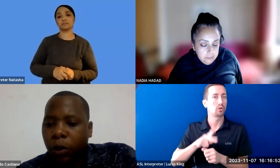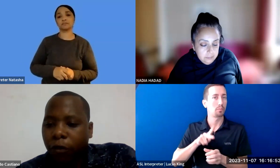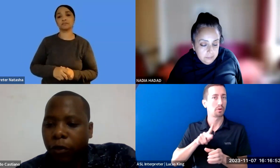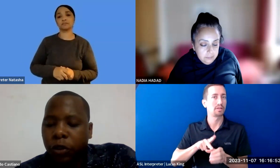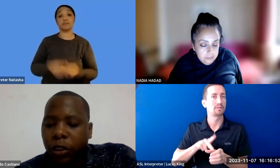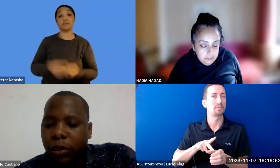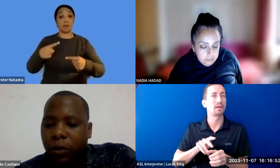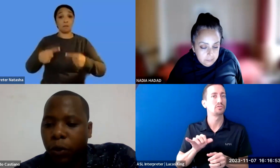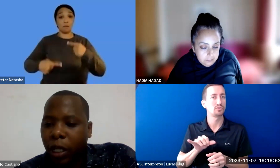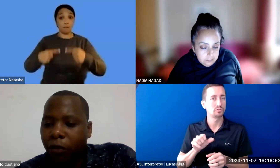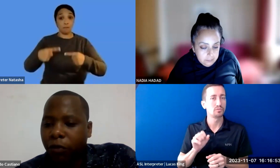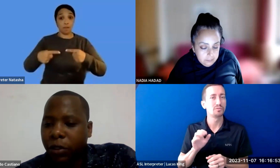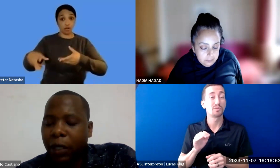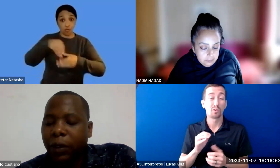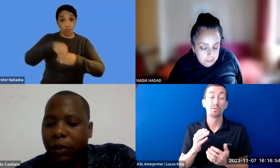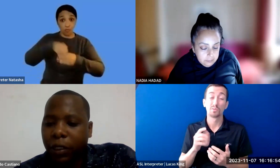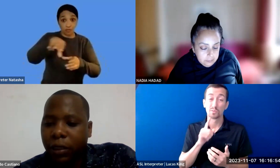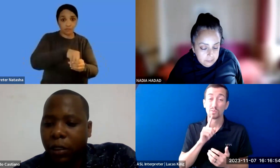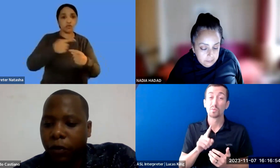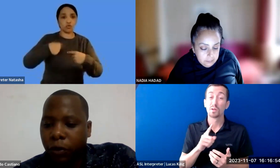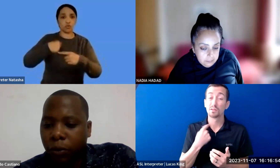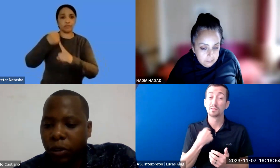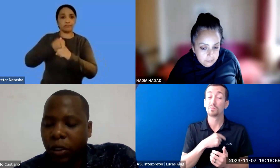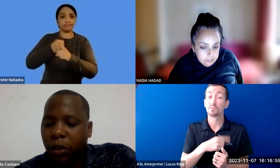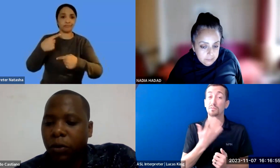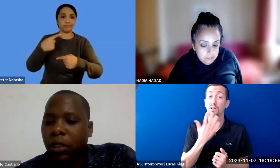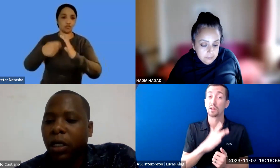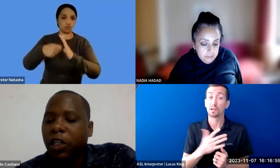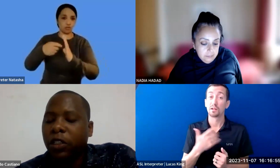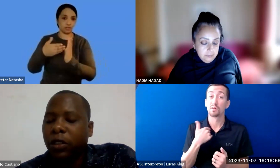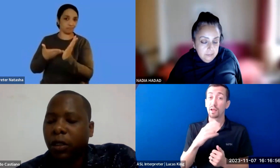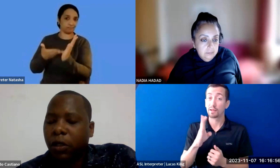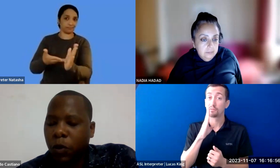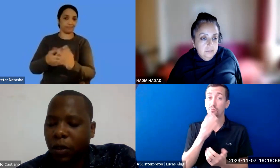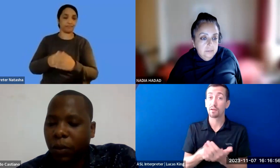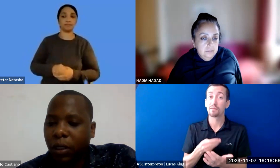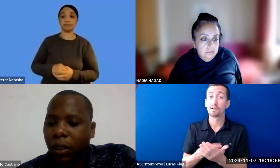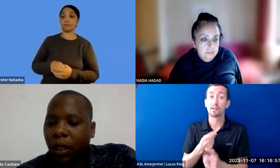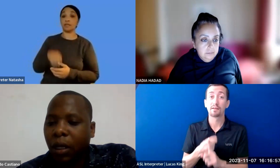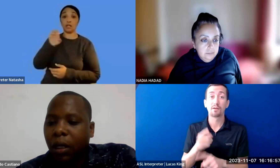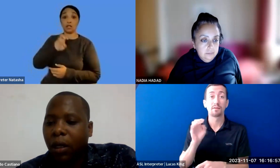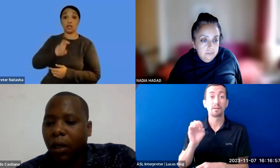We are fortunate to have direct funding from the EU delegation in Mozambique